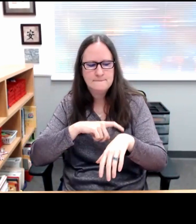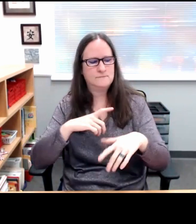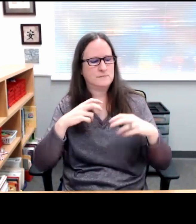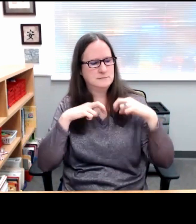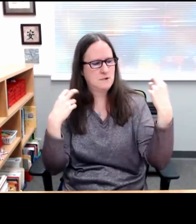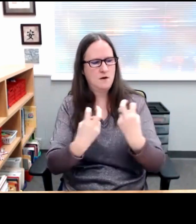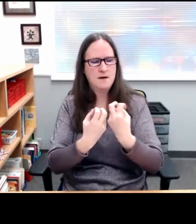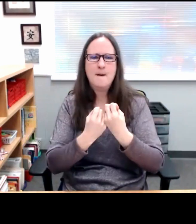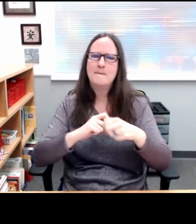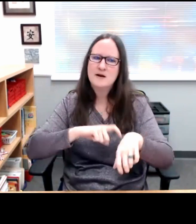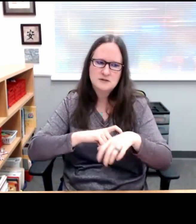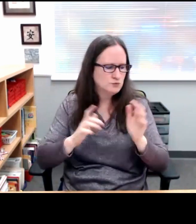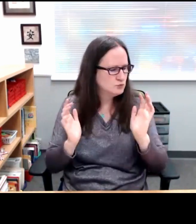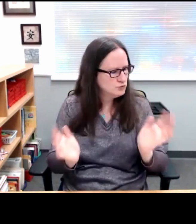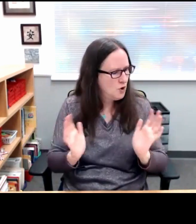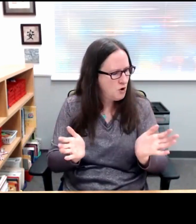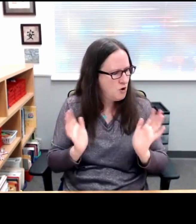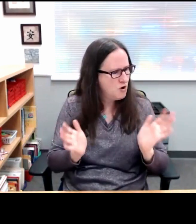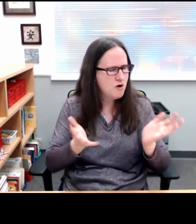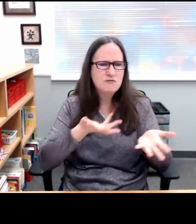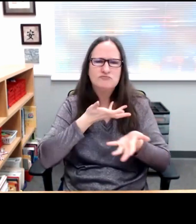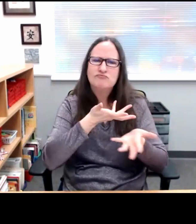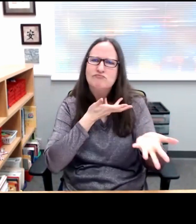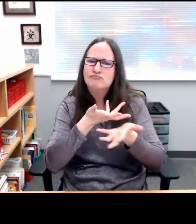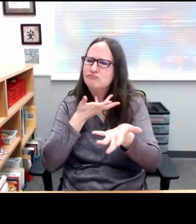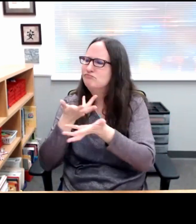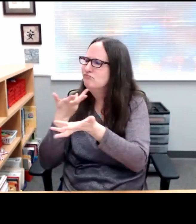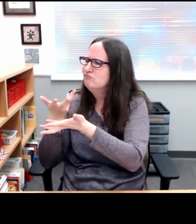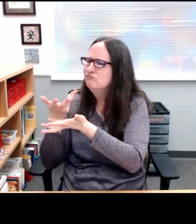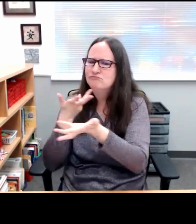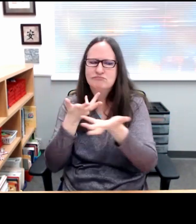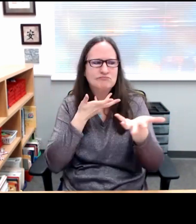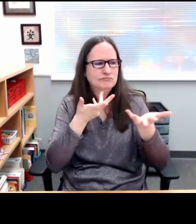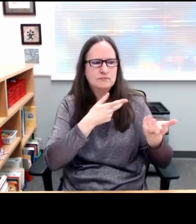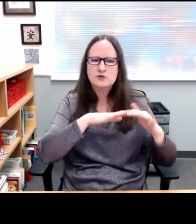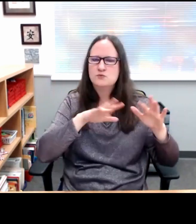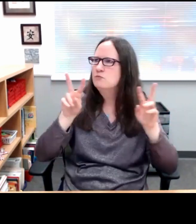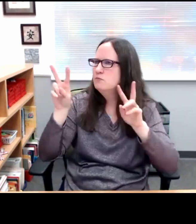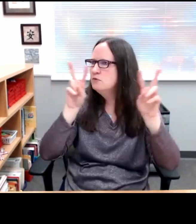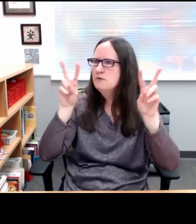they watch their parents converse during dinner time and have that dinner chat around the table,